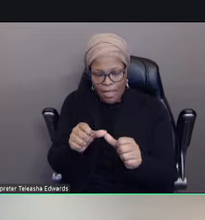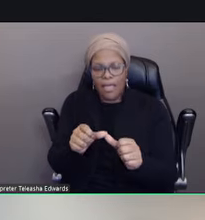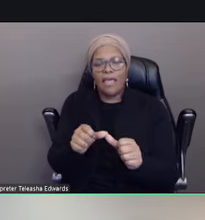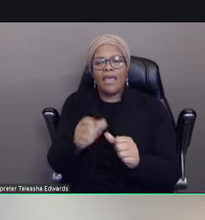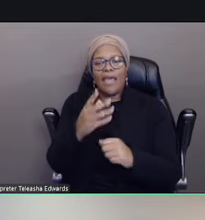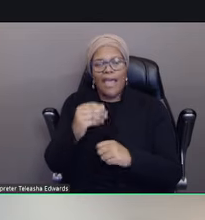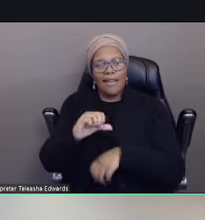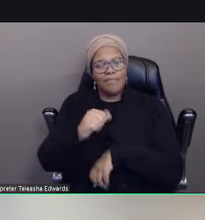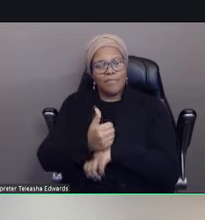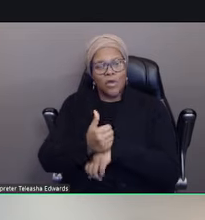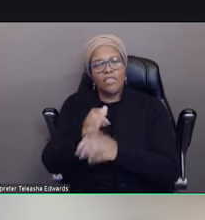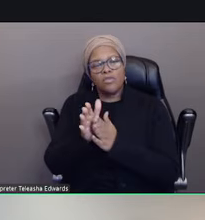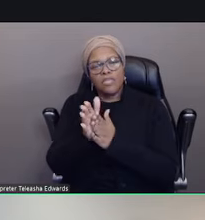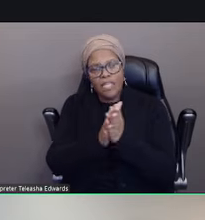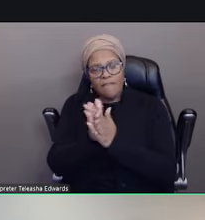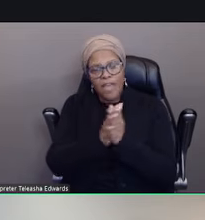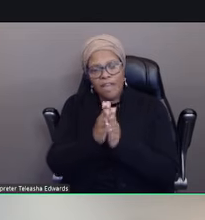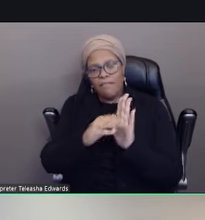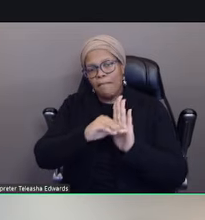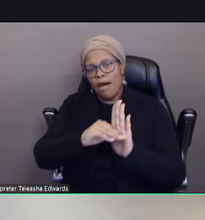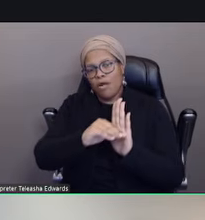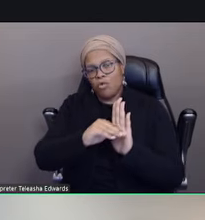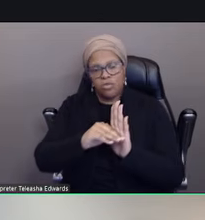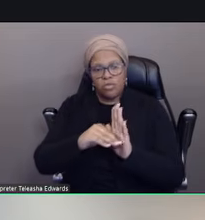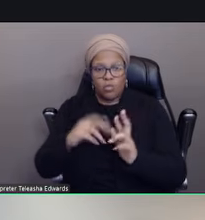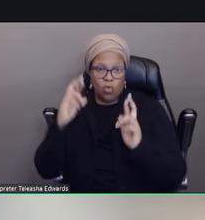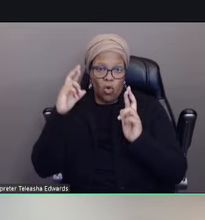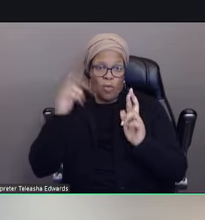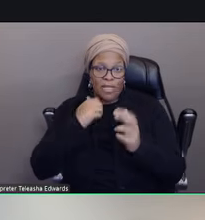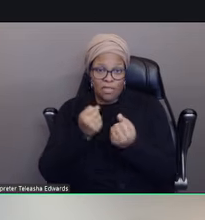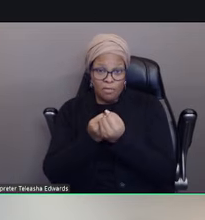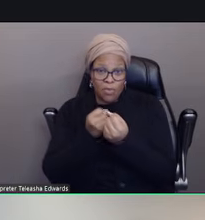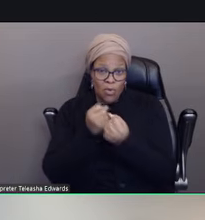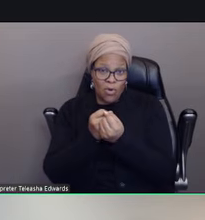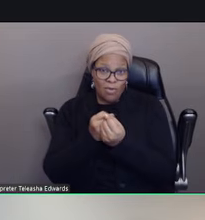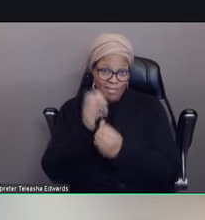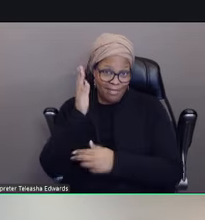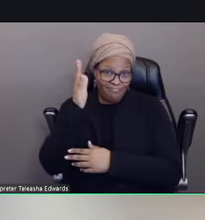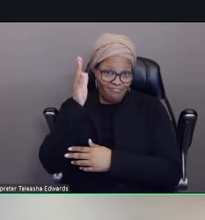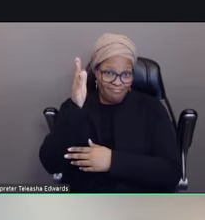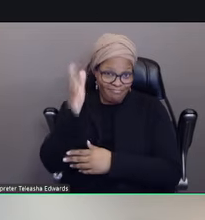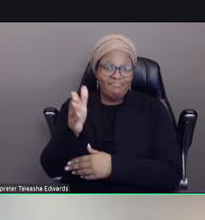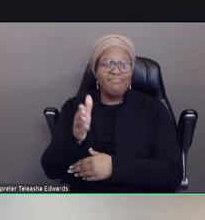innovative models that we hopefully can support long-term um to support rural providers in their